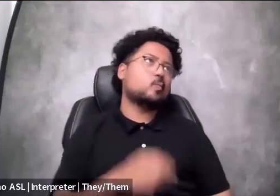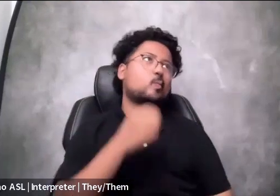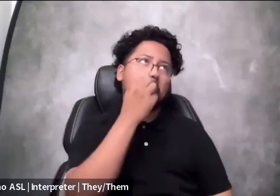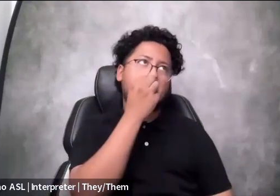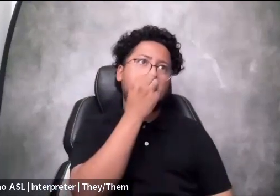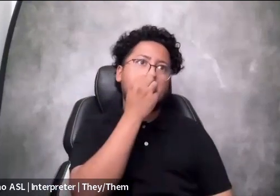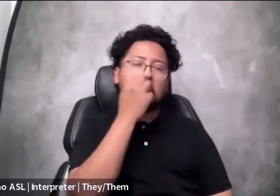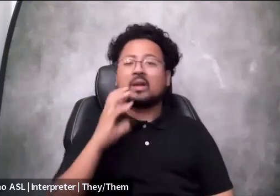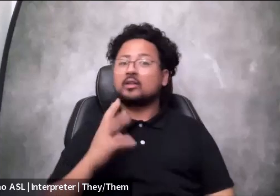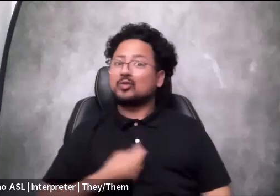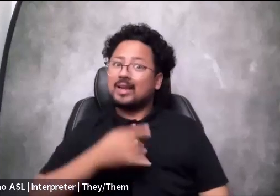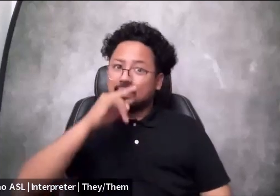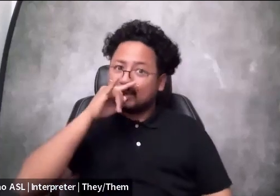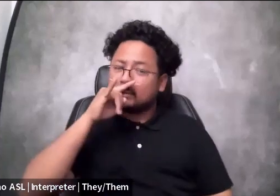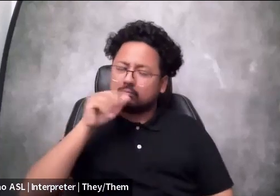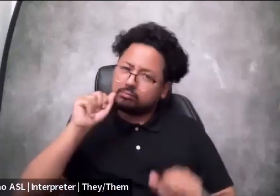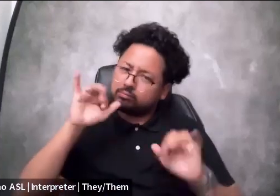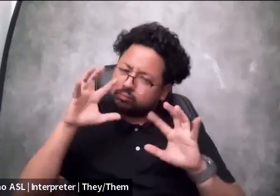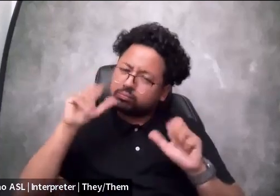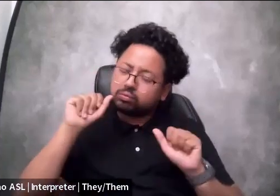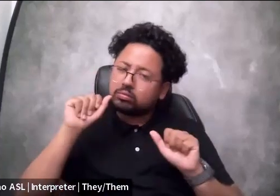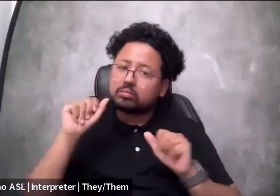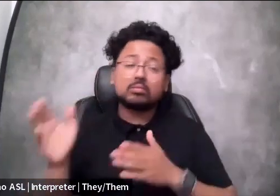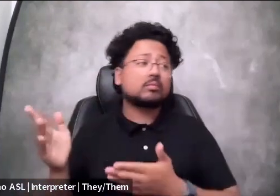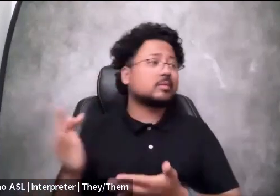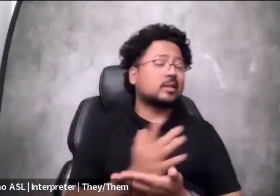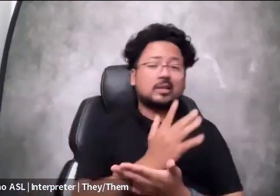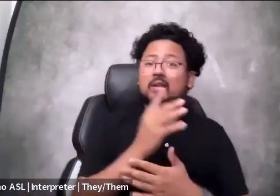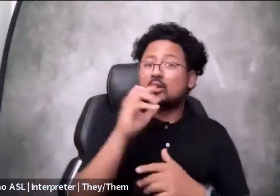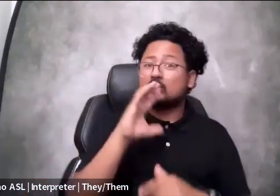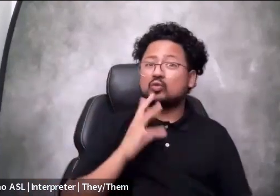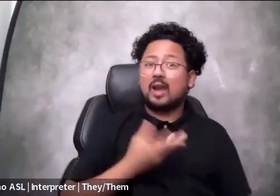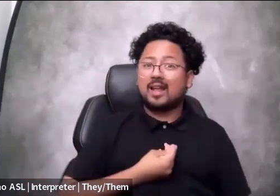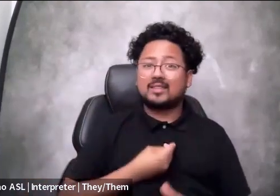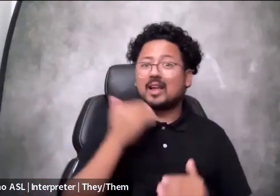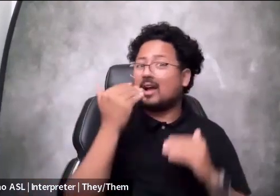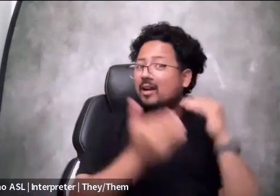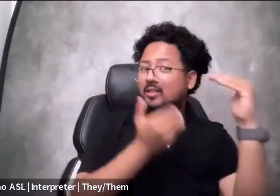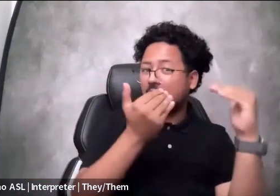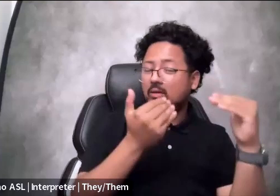trans kids is fantastic. I've gotten trans adults where I transitioned to 50 and I found this book.